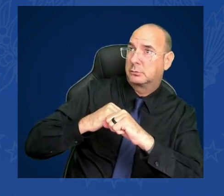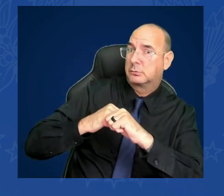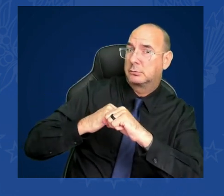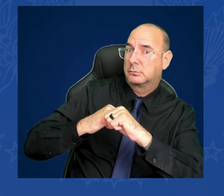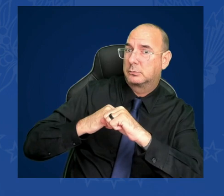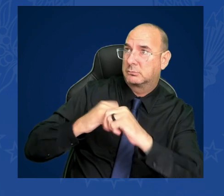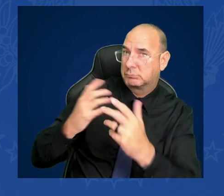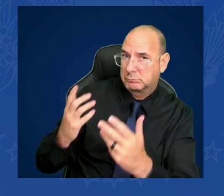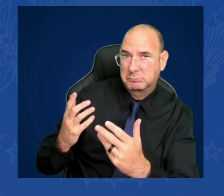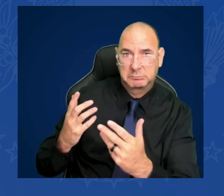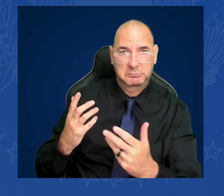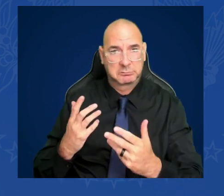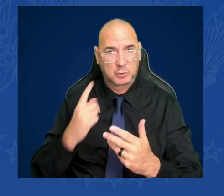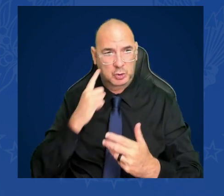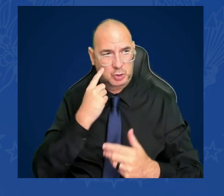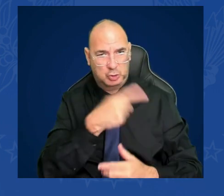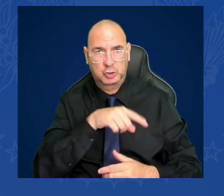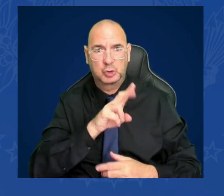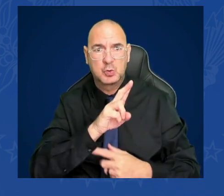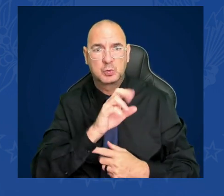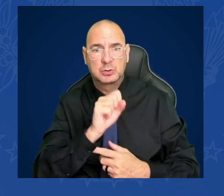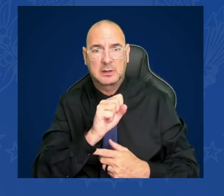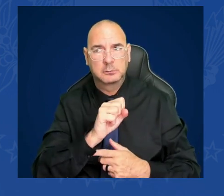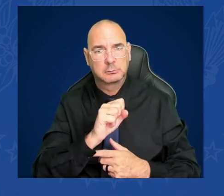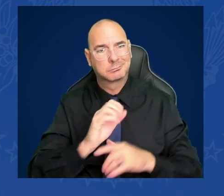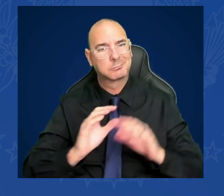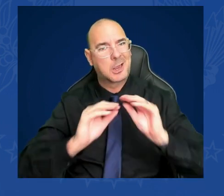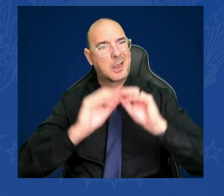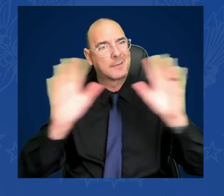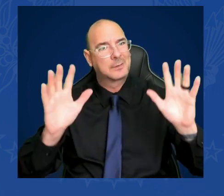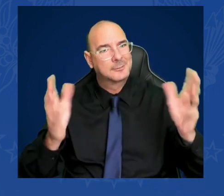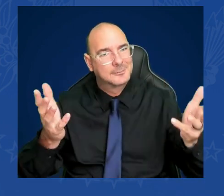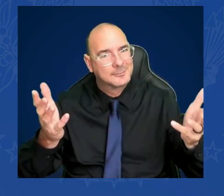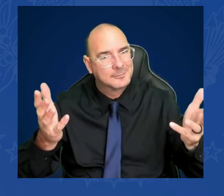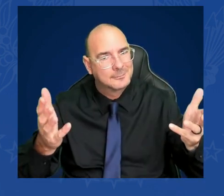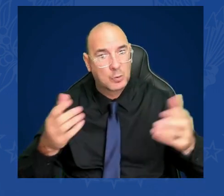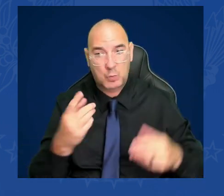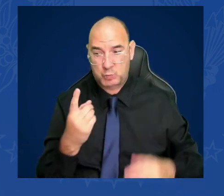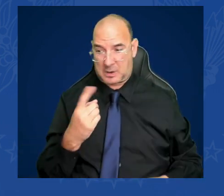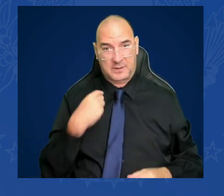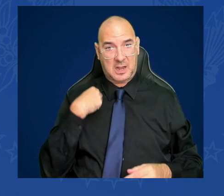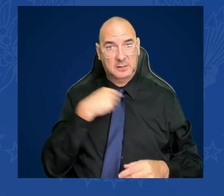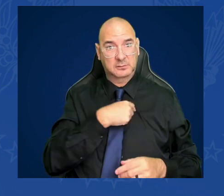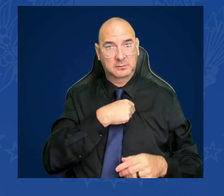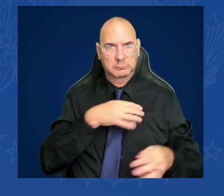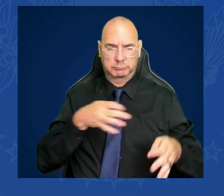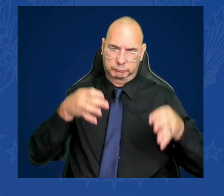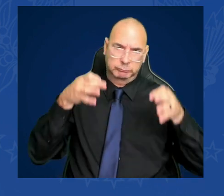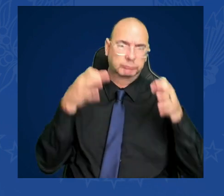One of our defining missions is to strengthen the international rules-based order --